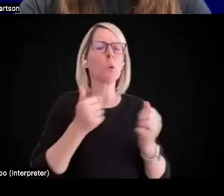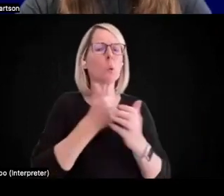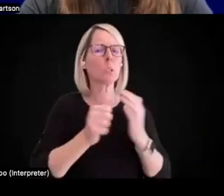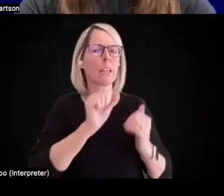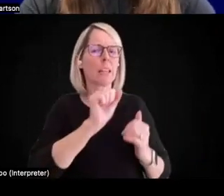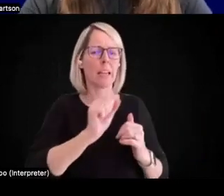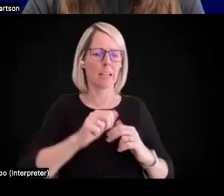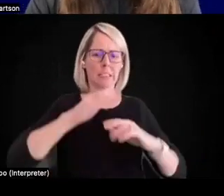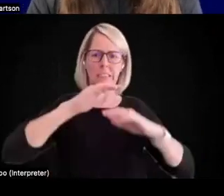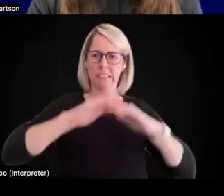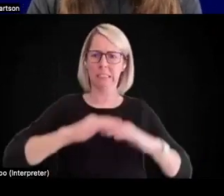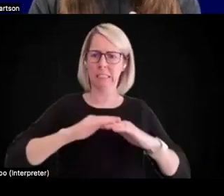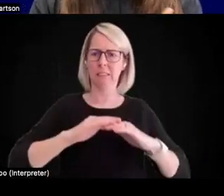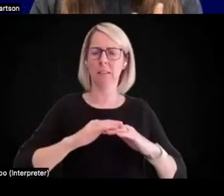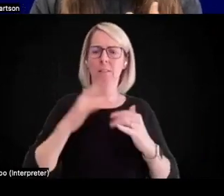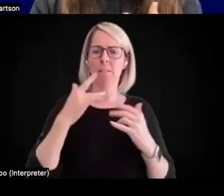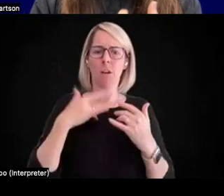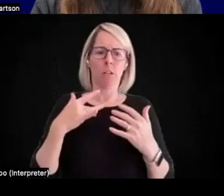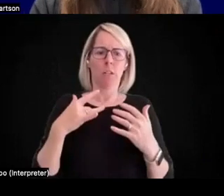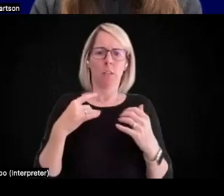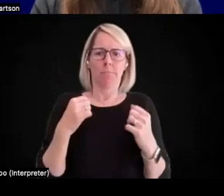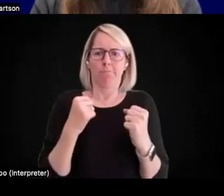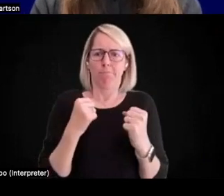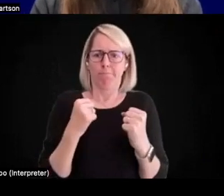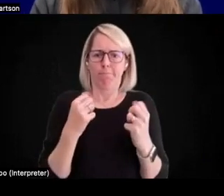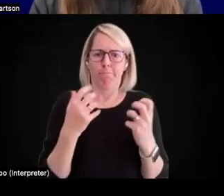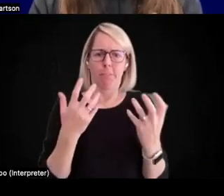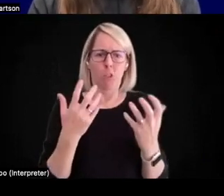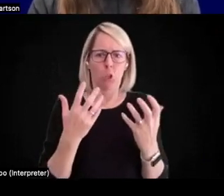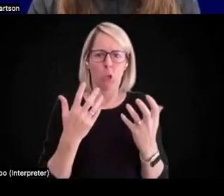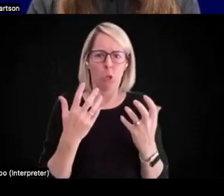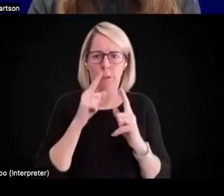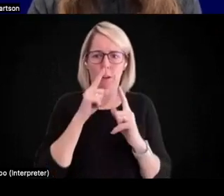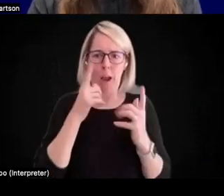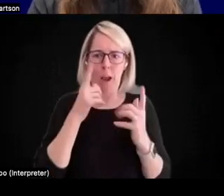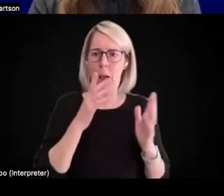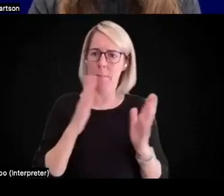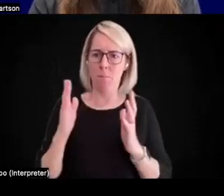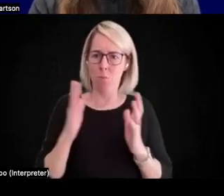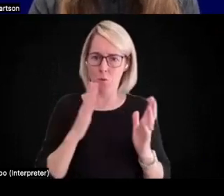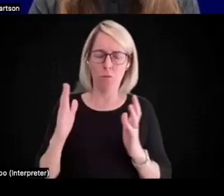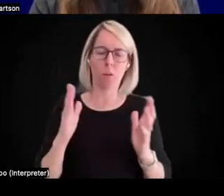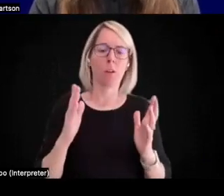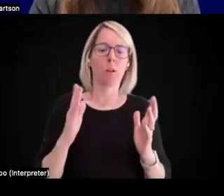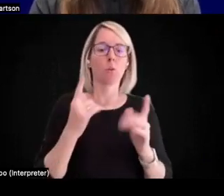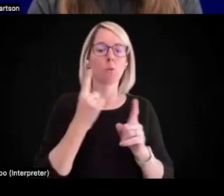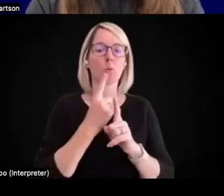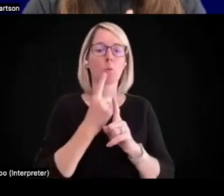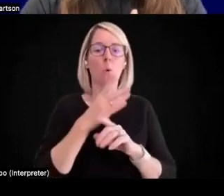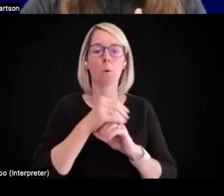which doesn't facilitate a lot of movement, so talking to your physical therapist about